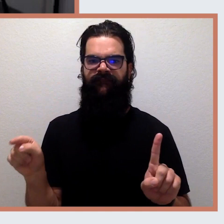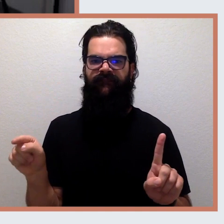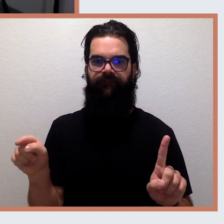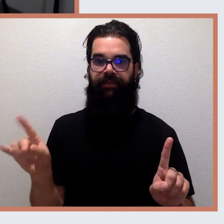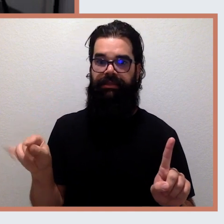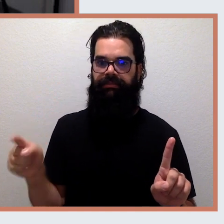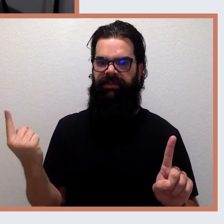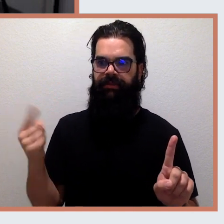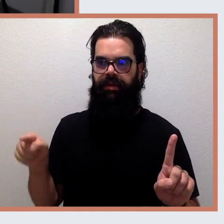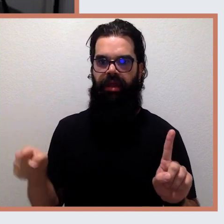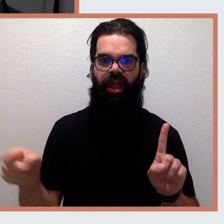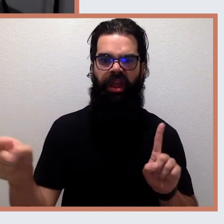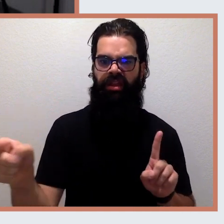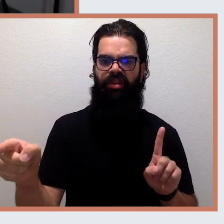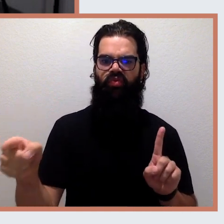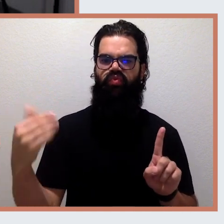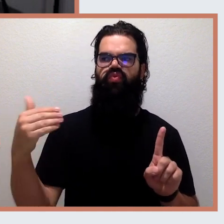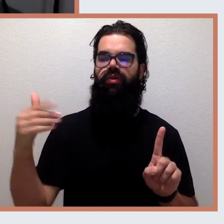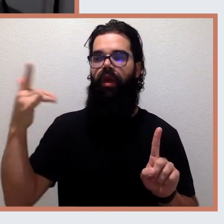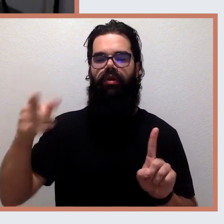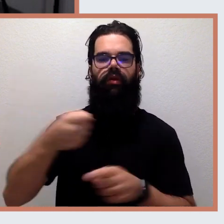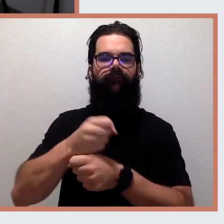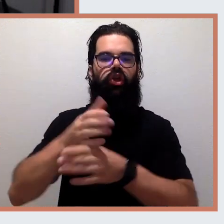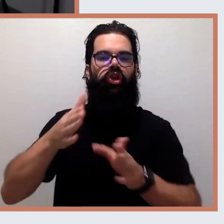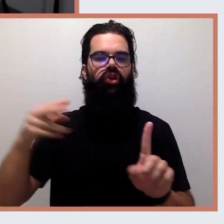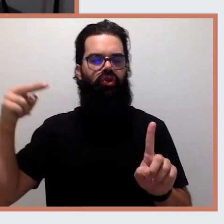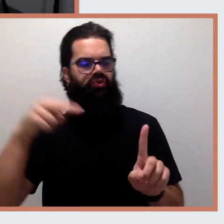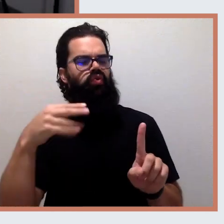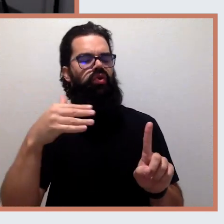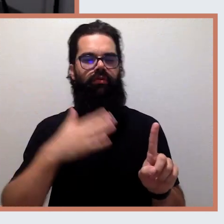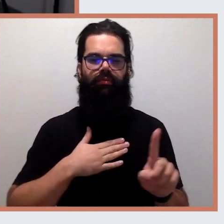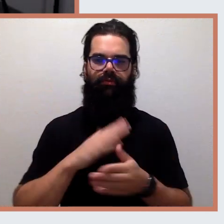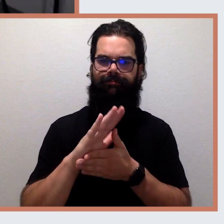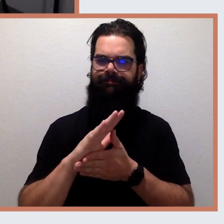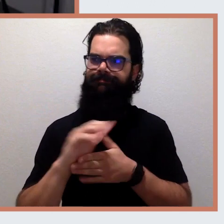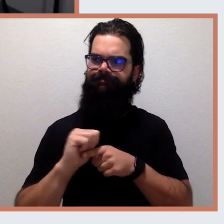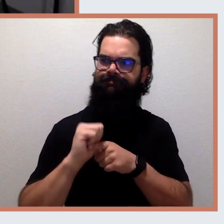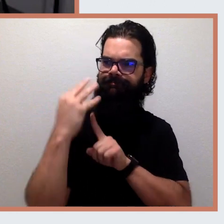which was a recurring, not necessarily a series regular, and when the creators of the show saw my tape,